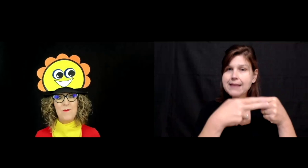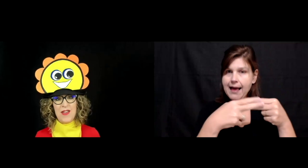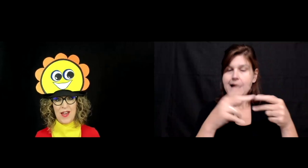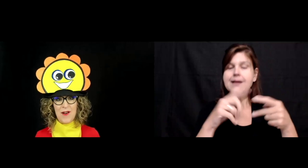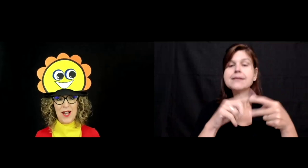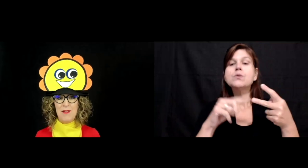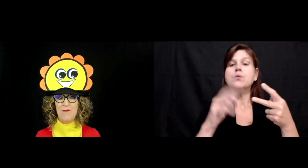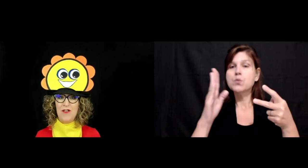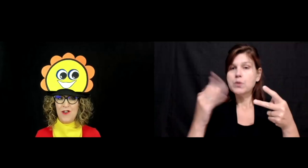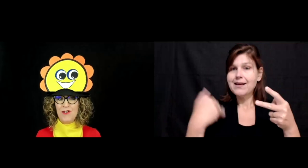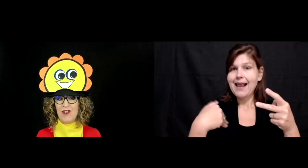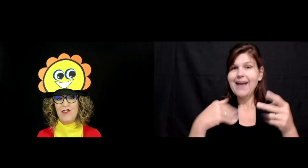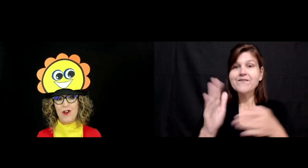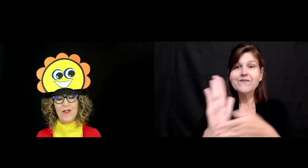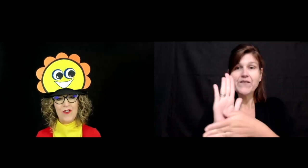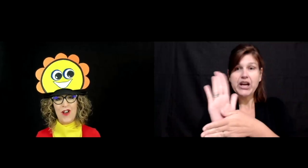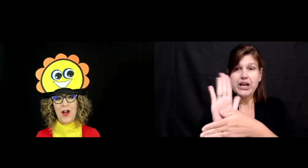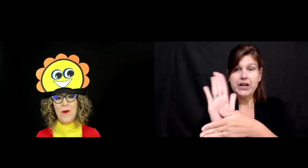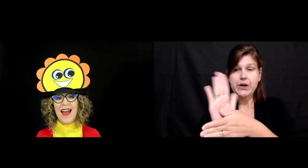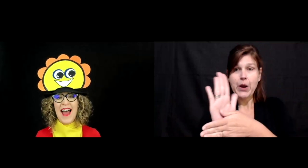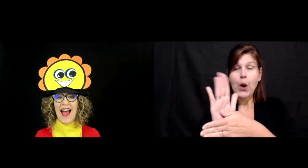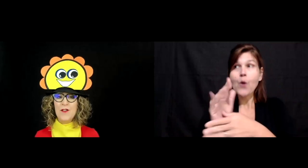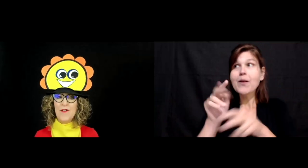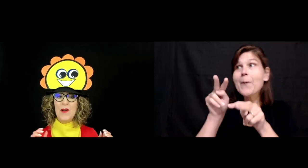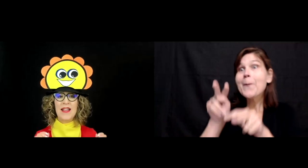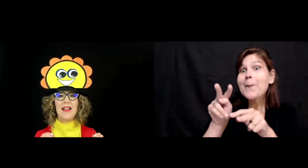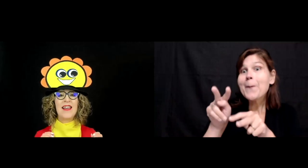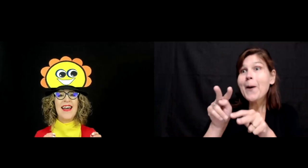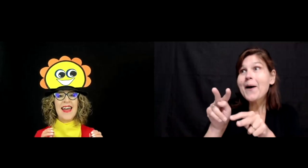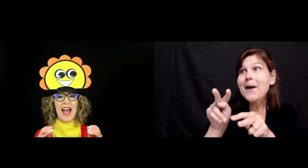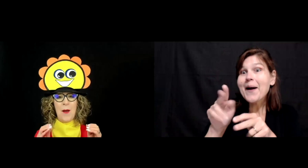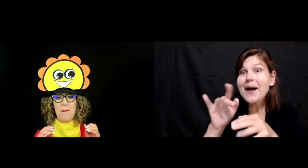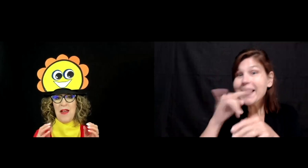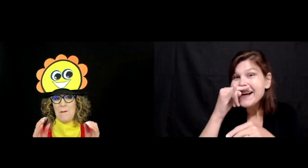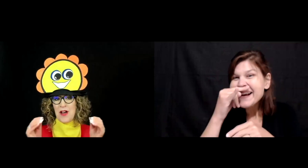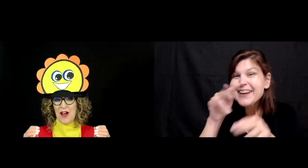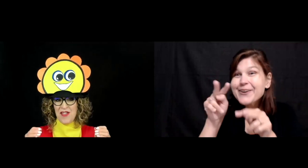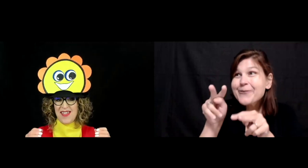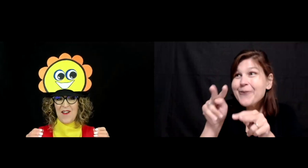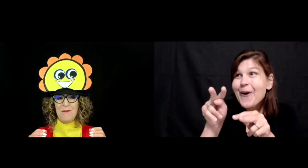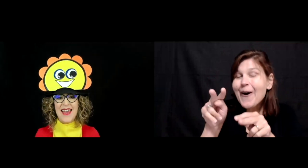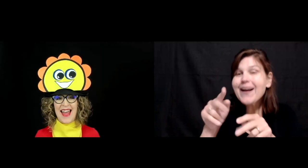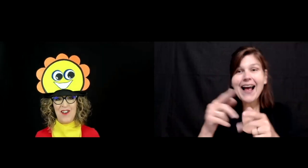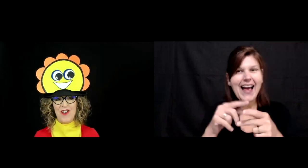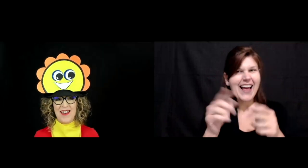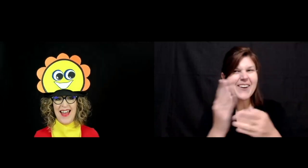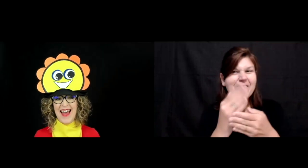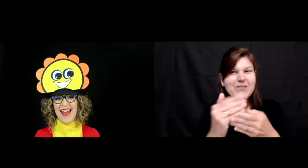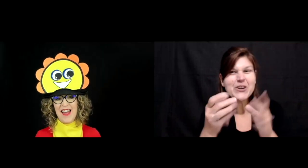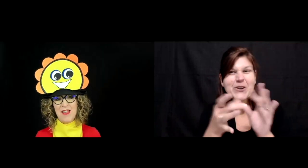Some video clips of the children enjoying the show and a few little bursts of me in action.